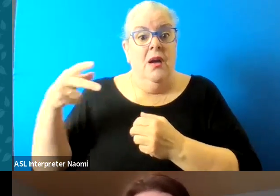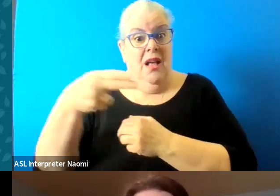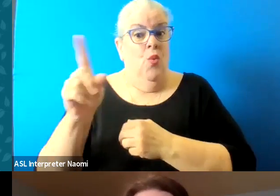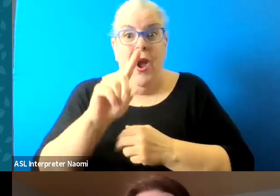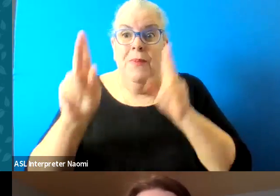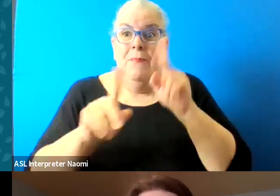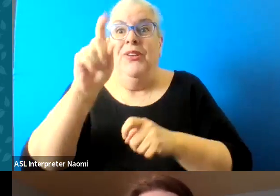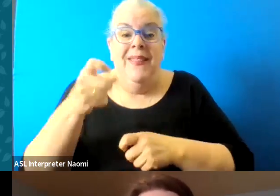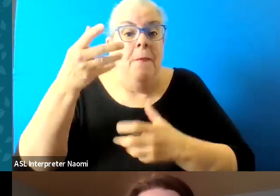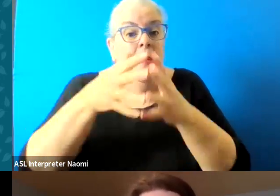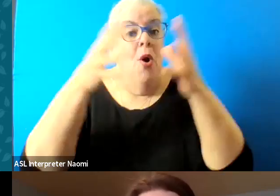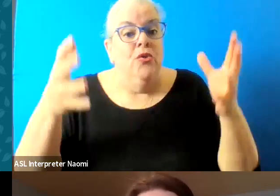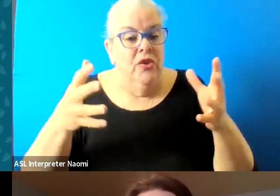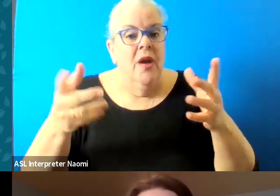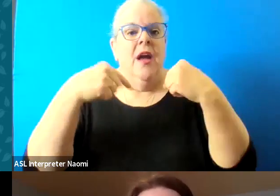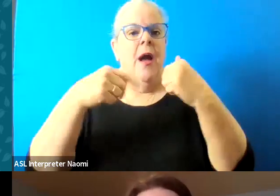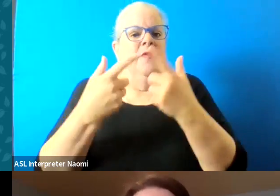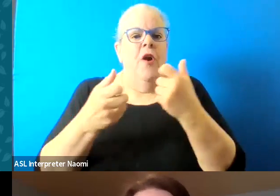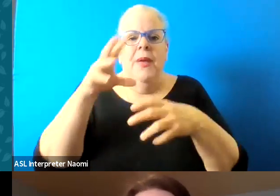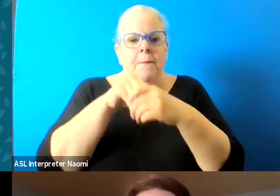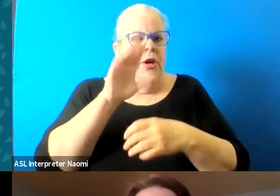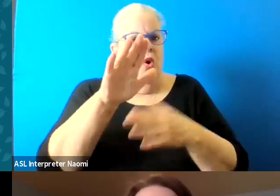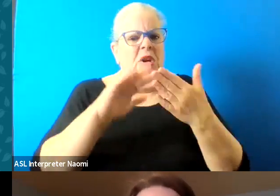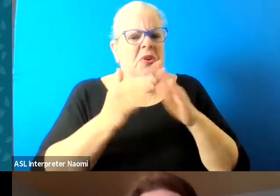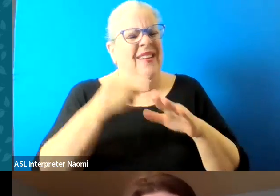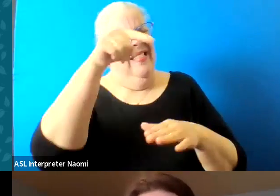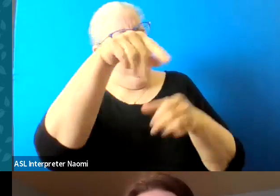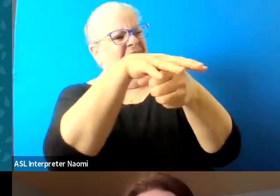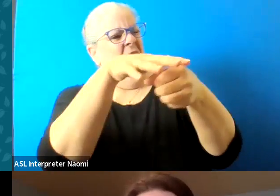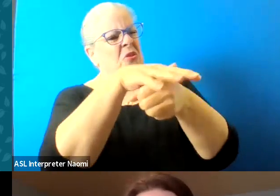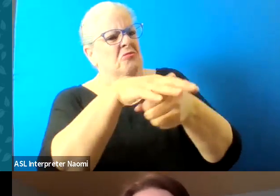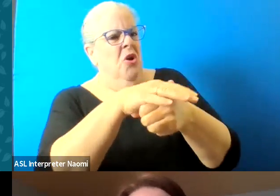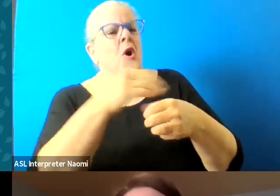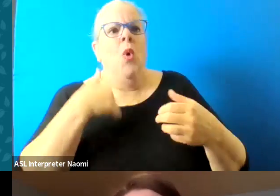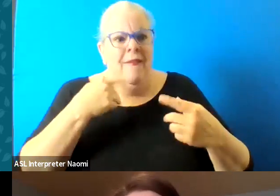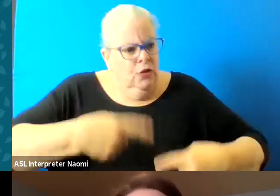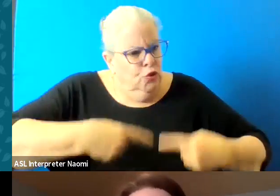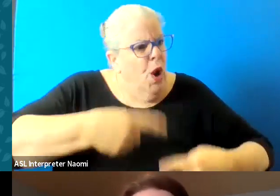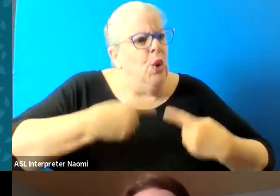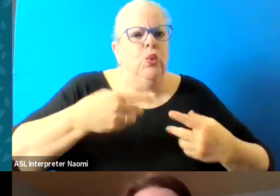You know, which comes from input from your community saying, hey this neighborhood we're really having struggles or you know, in this part of town